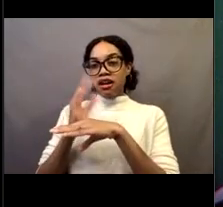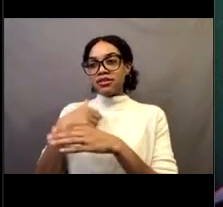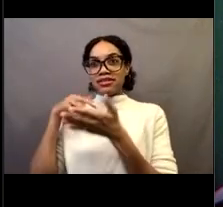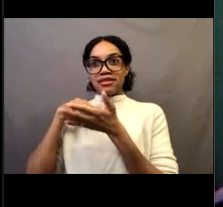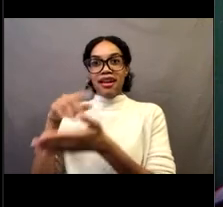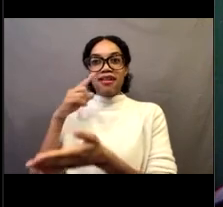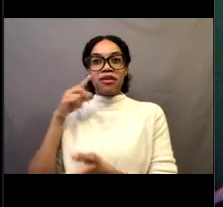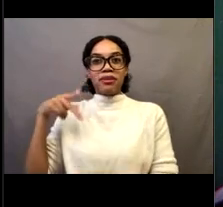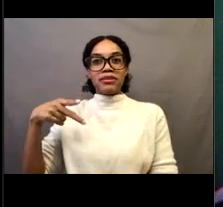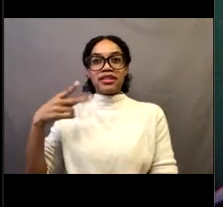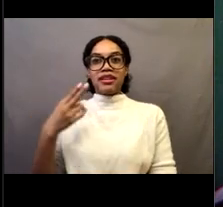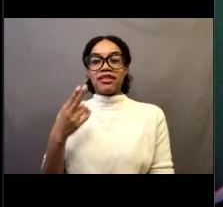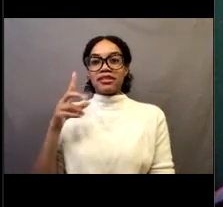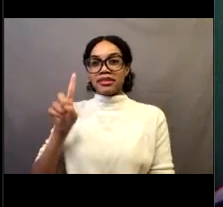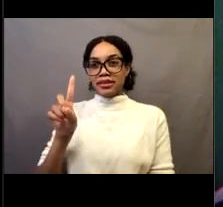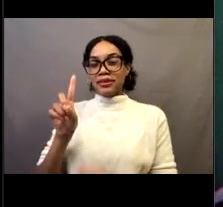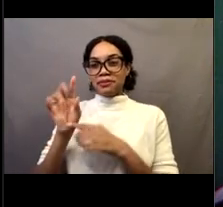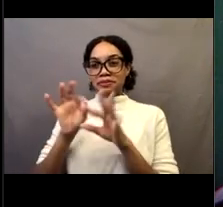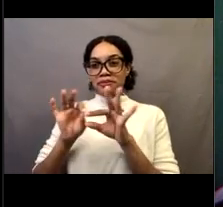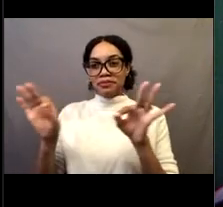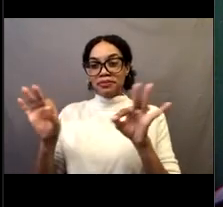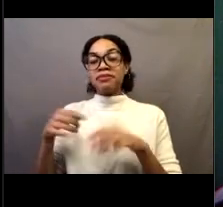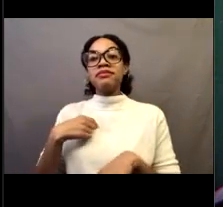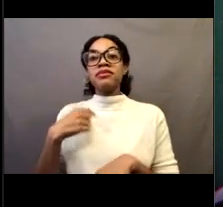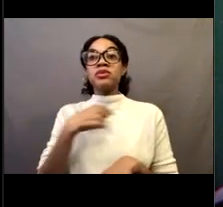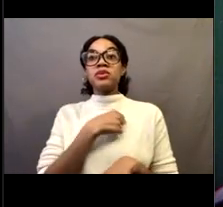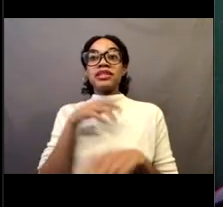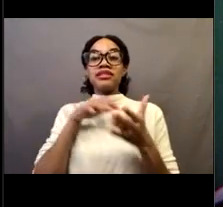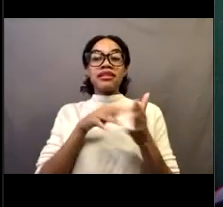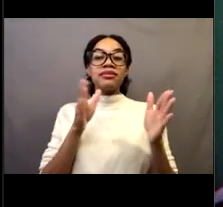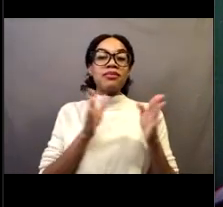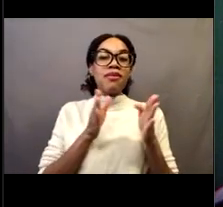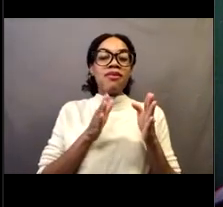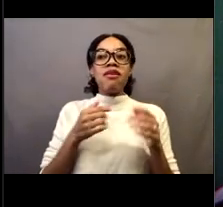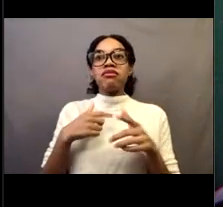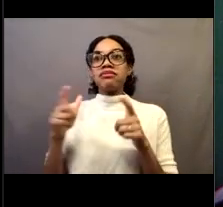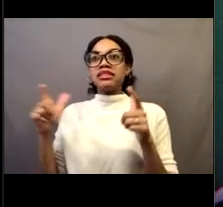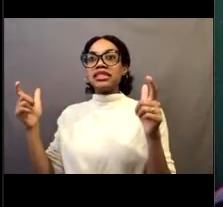of big fish and big sharks. So there's a picture of a tiger sharks swimming away